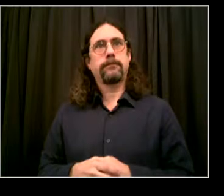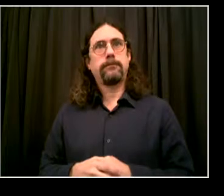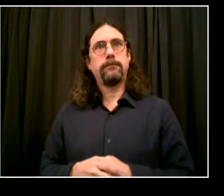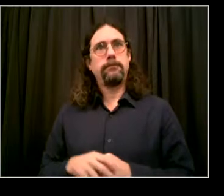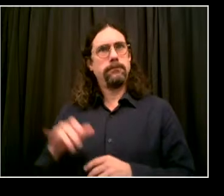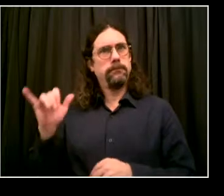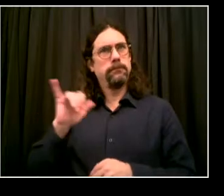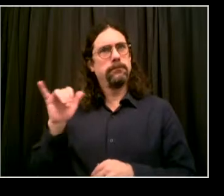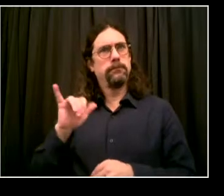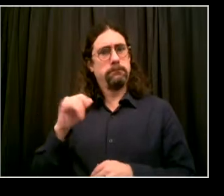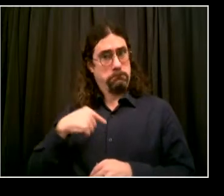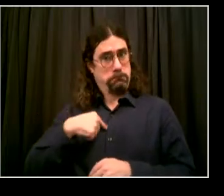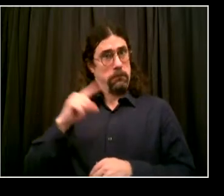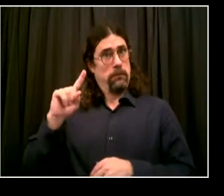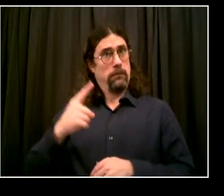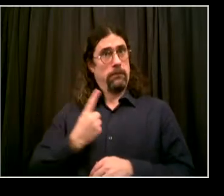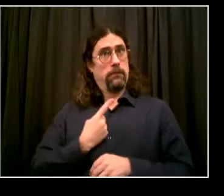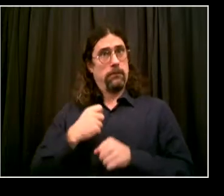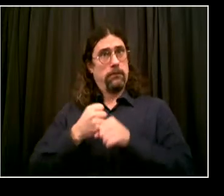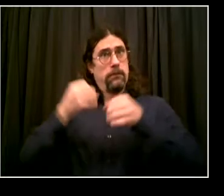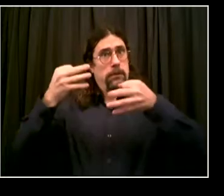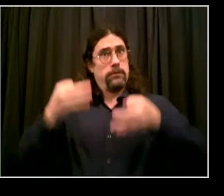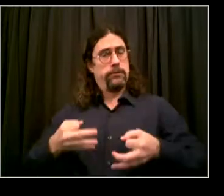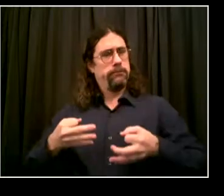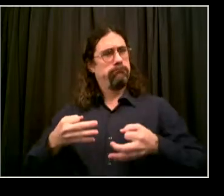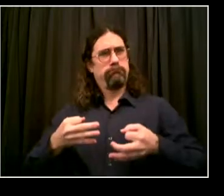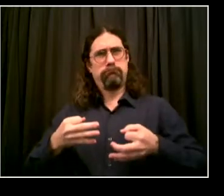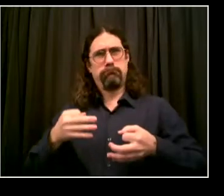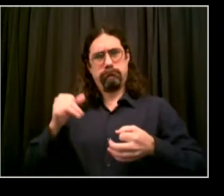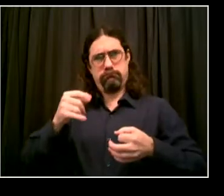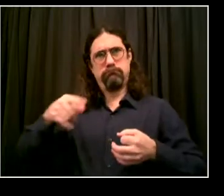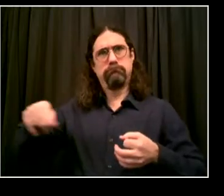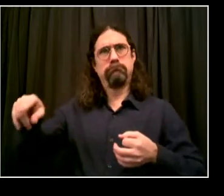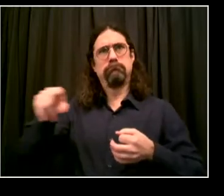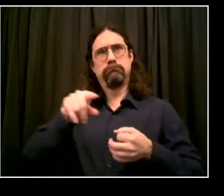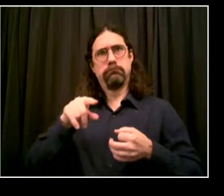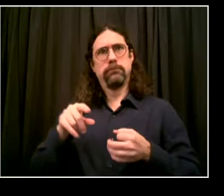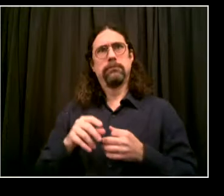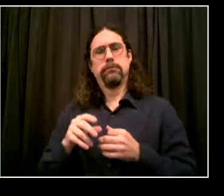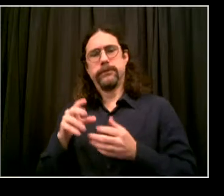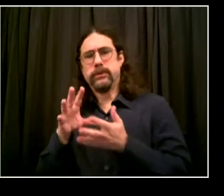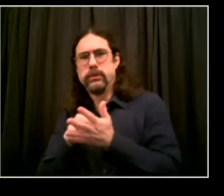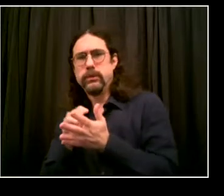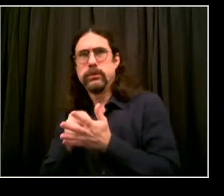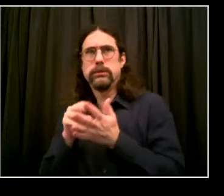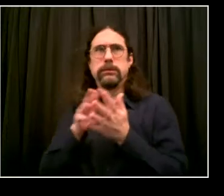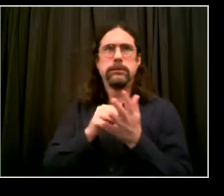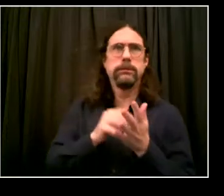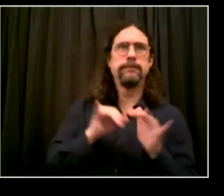THIS WAS NOT DONE LIGHTLY.